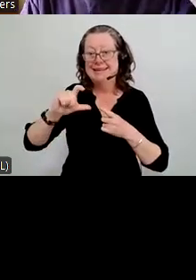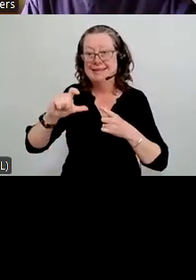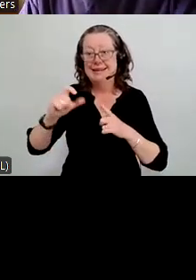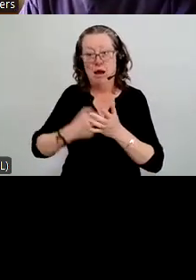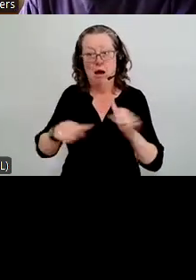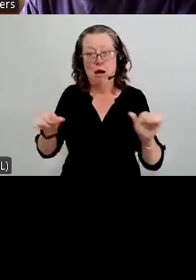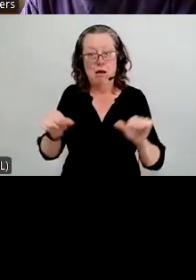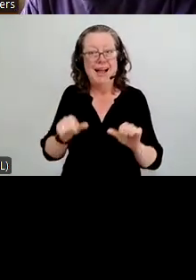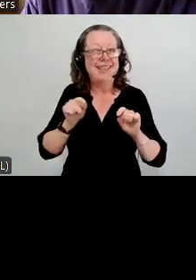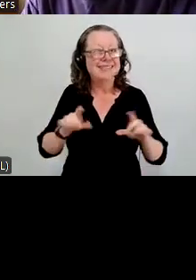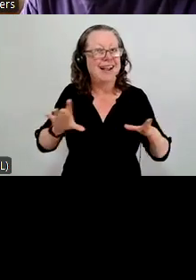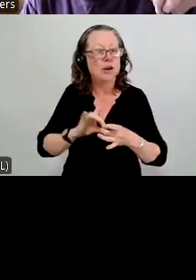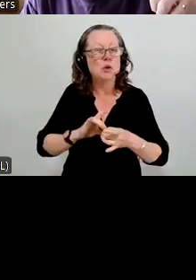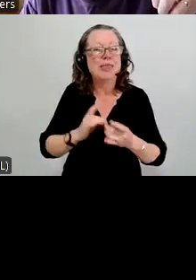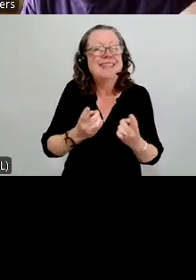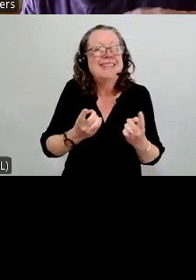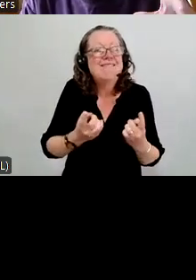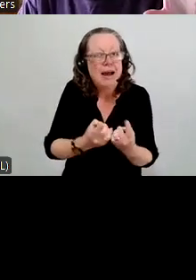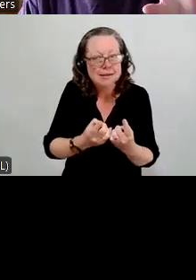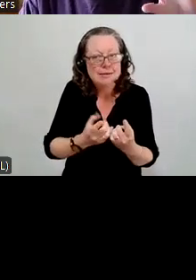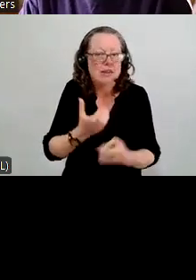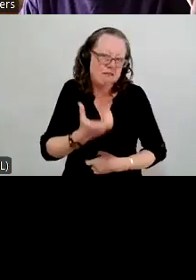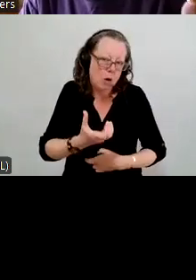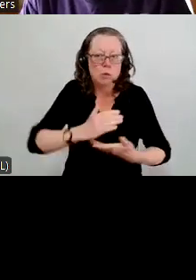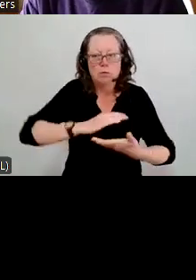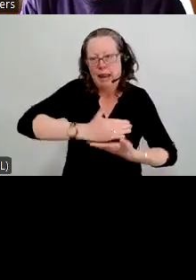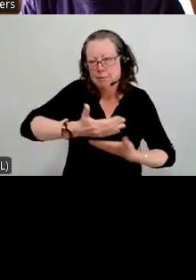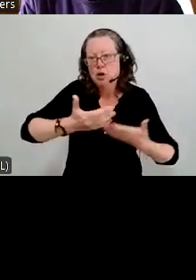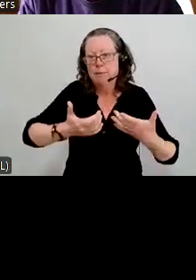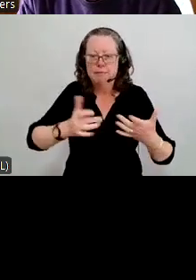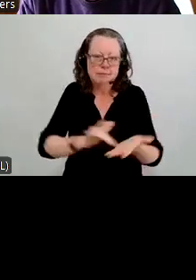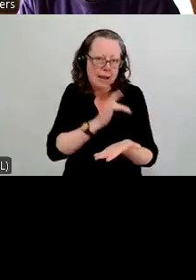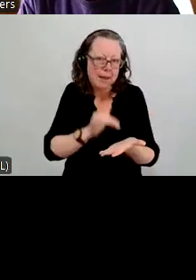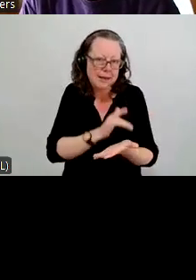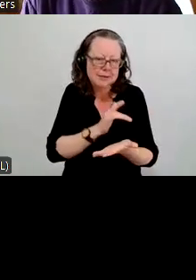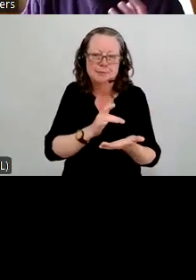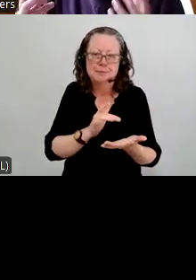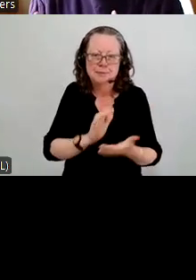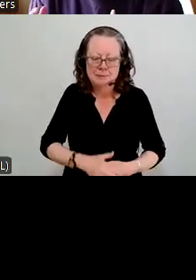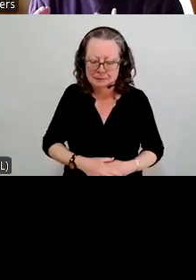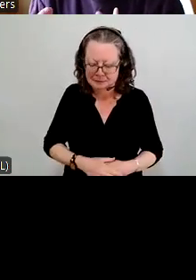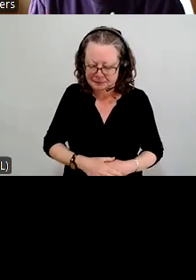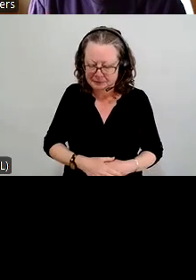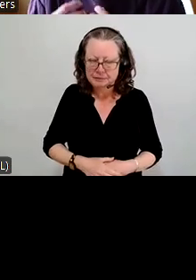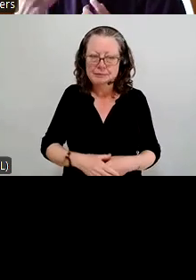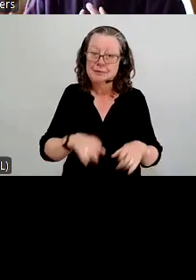GDPR is all about the user and their data, and PECR is all about the device itself. The same things apply.